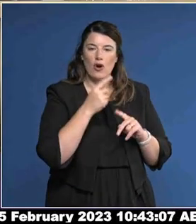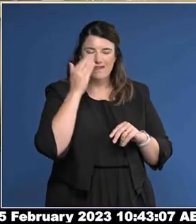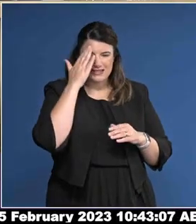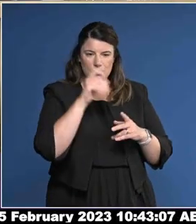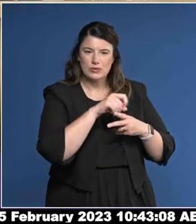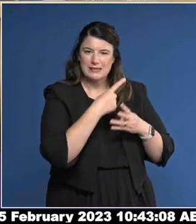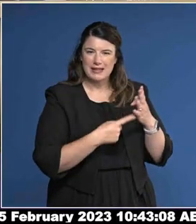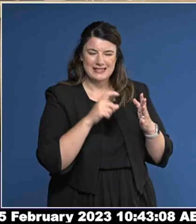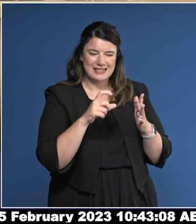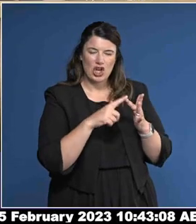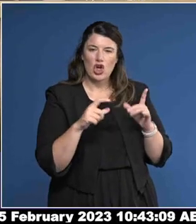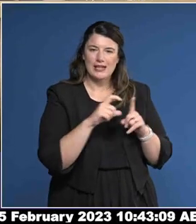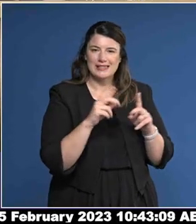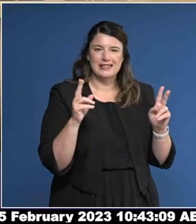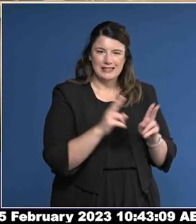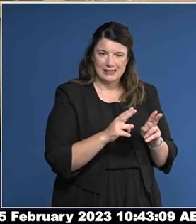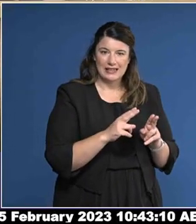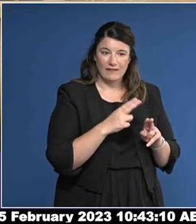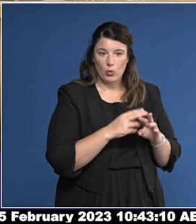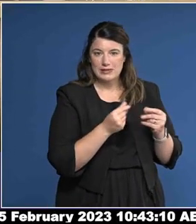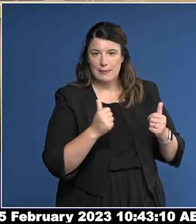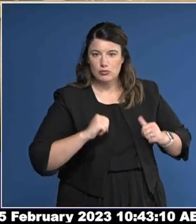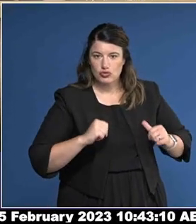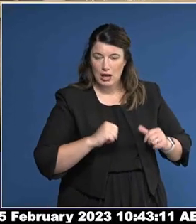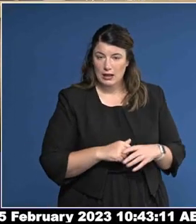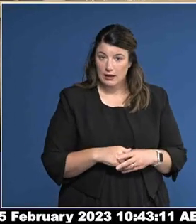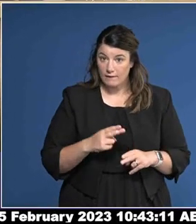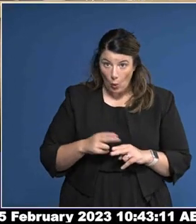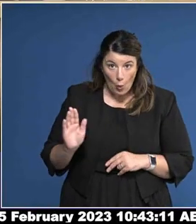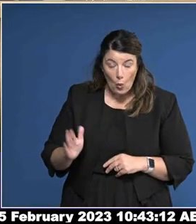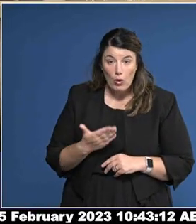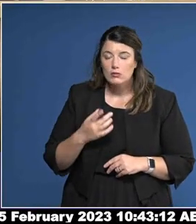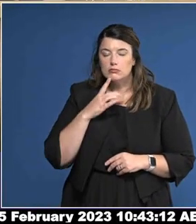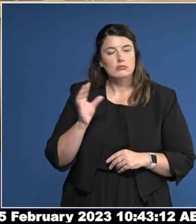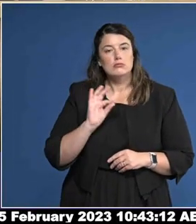Not for all of it, no. So what would be the training resources that CID has assisted on?